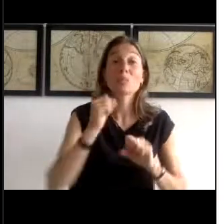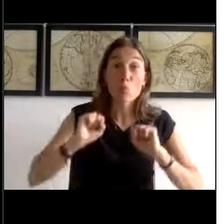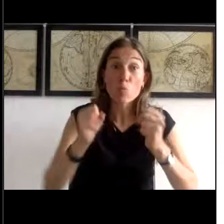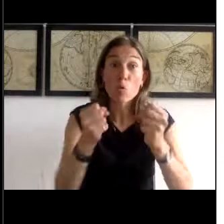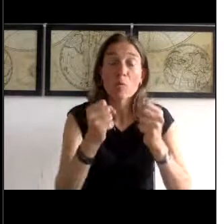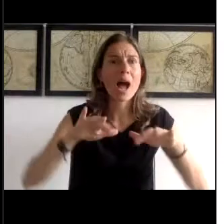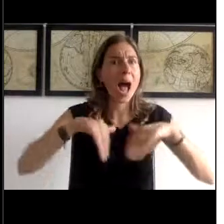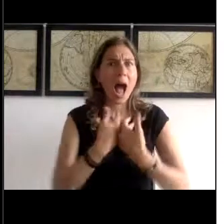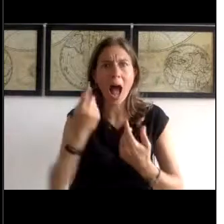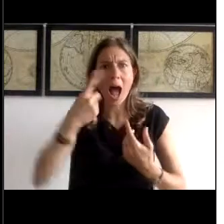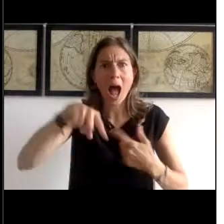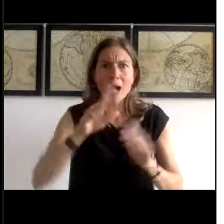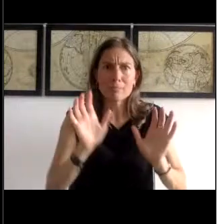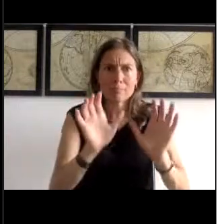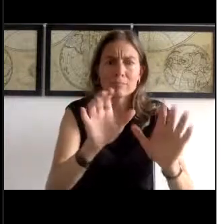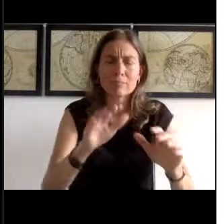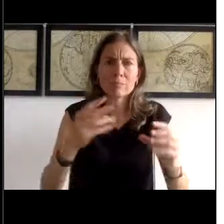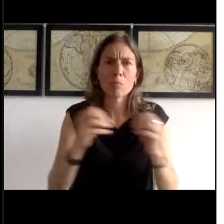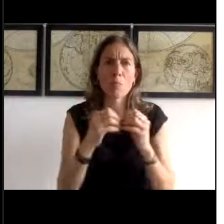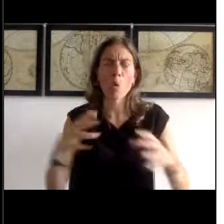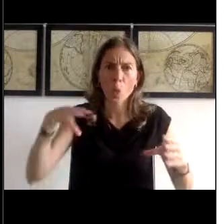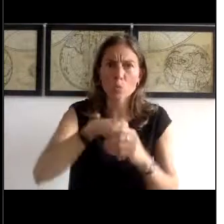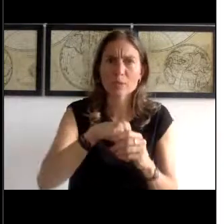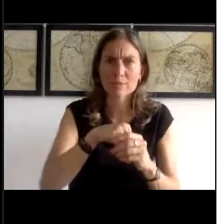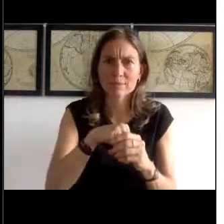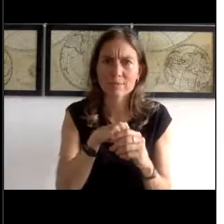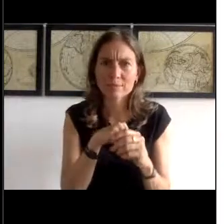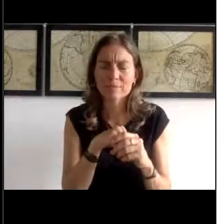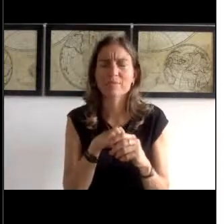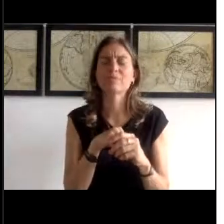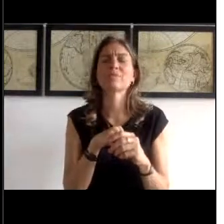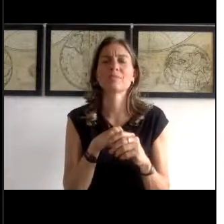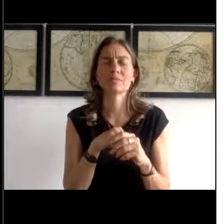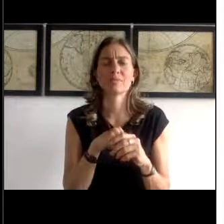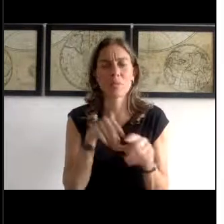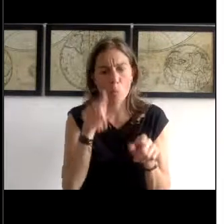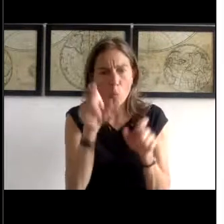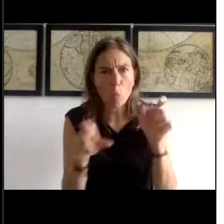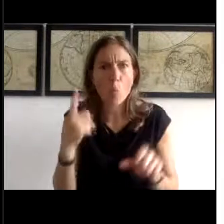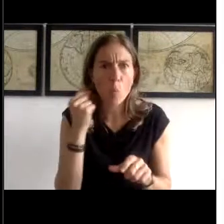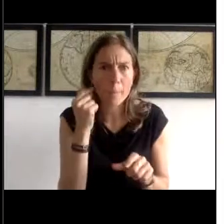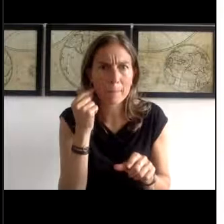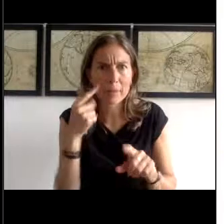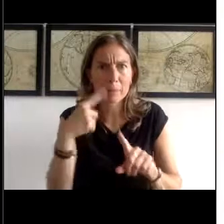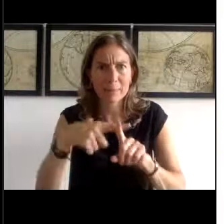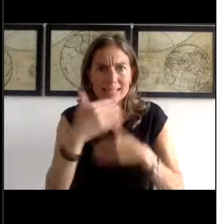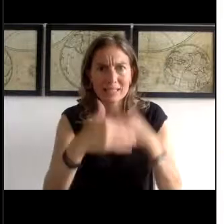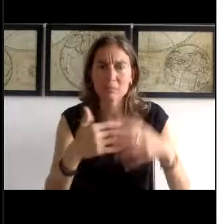to provide me with I requested. After several conversations, mainly via Email,